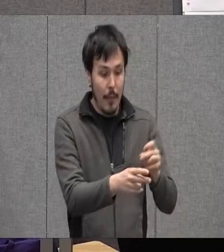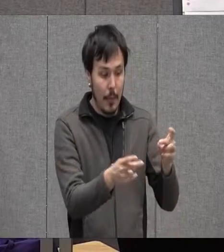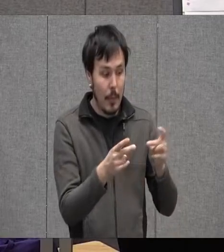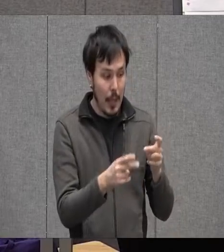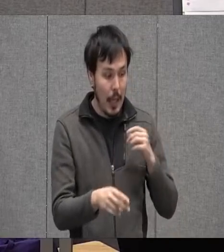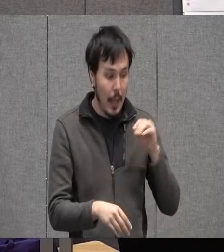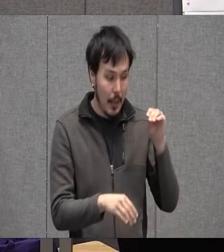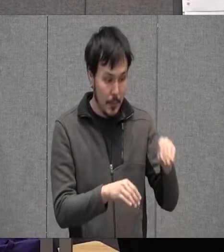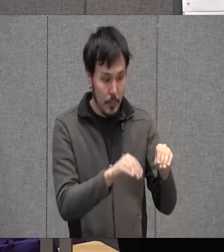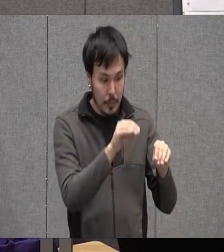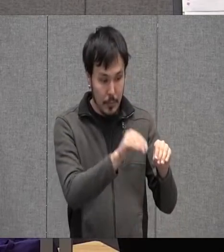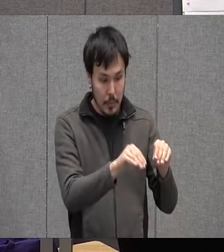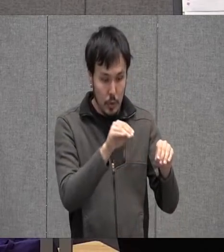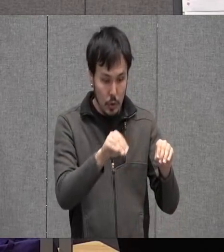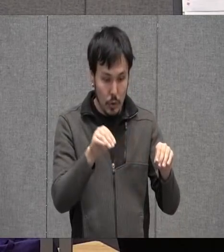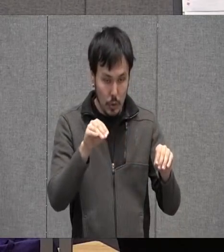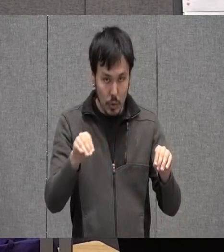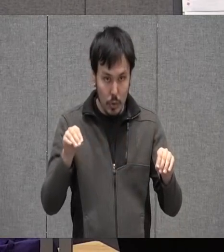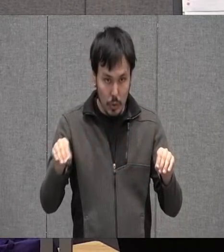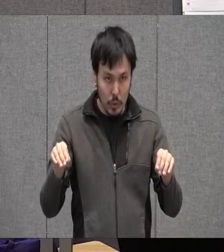every step of how I placed it.